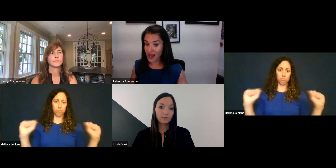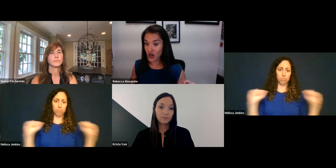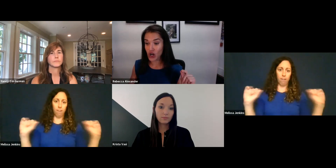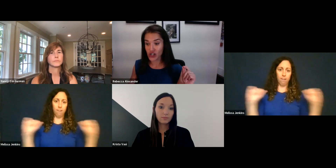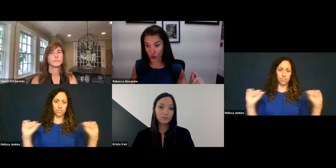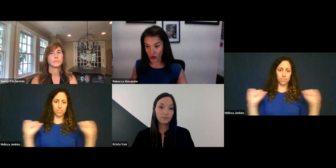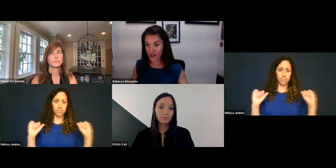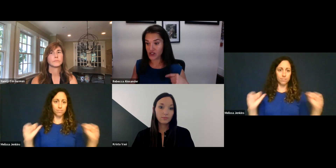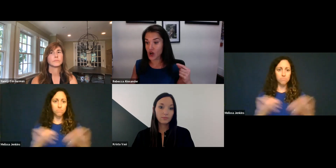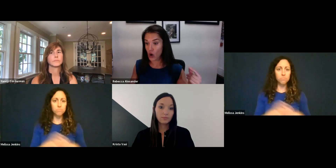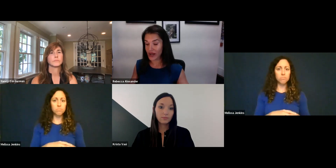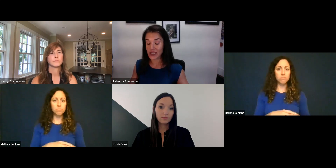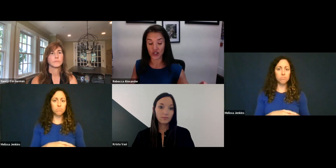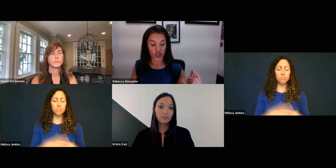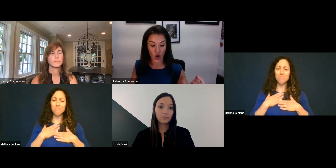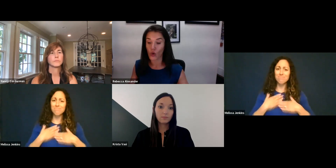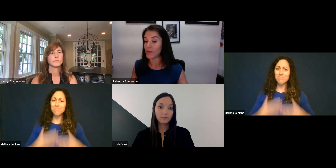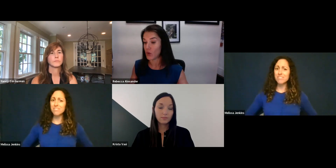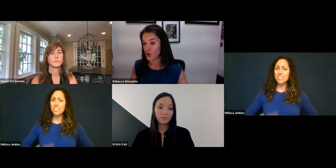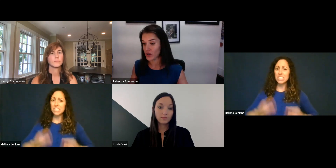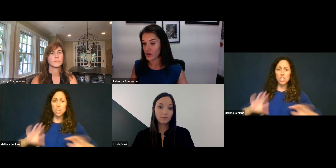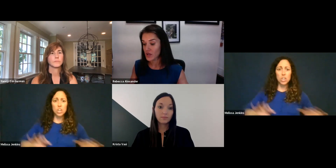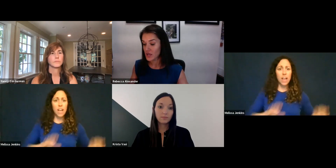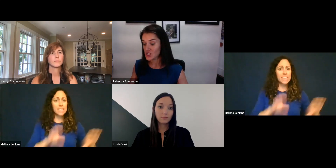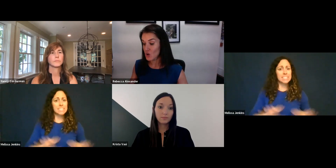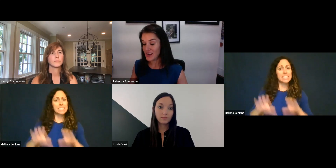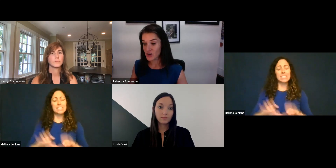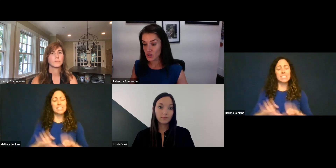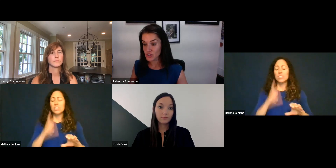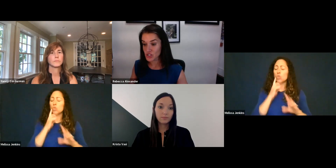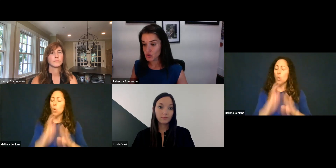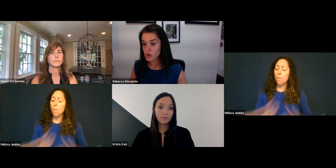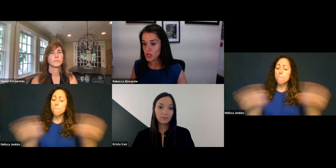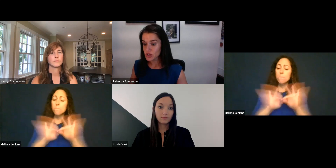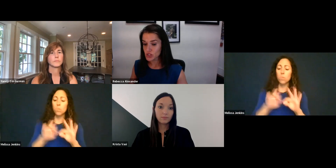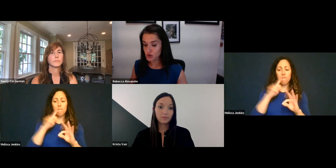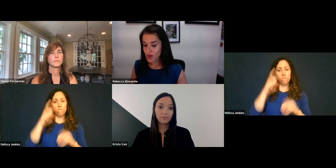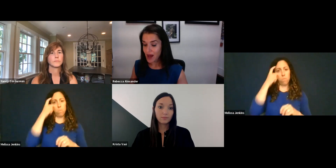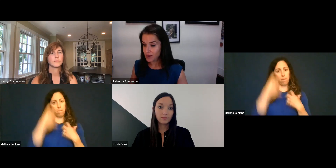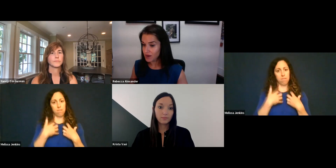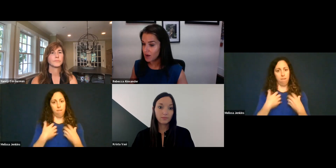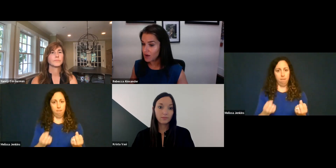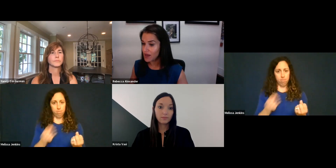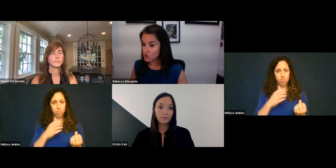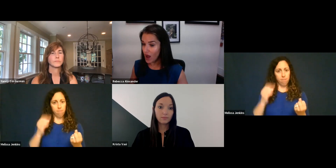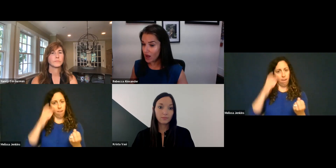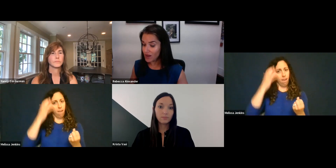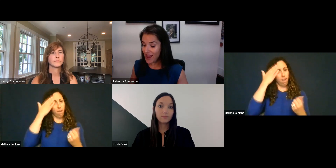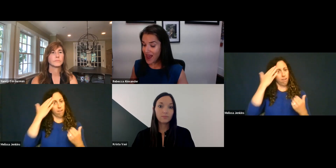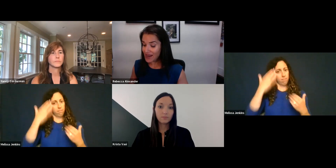Getting our endorphins going is so important. So I encourage you to do that as well.